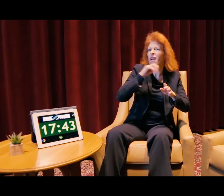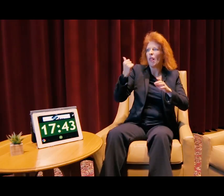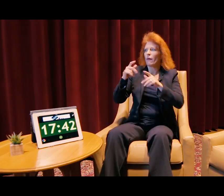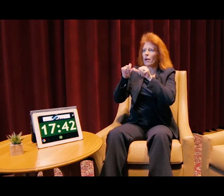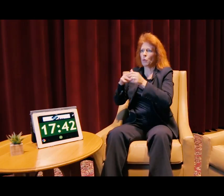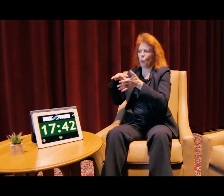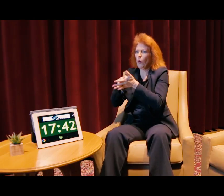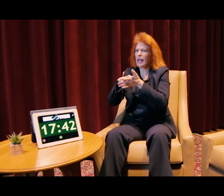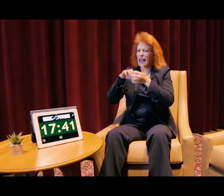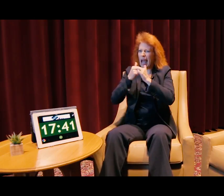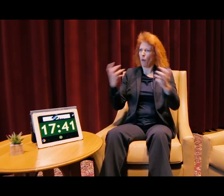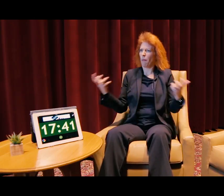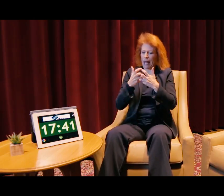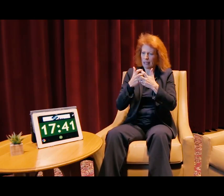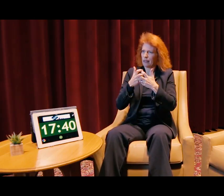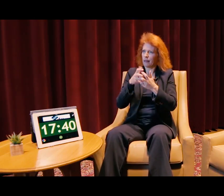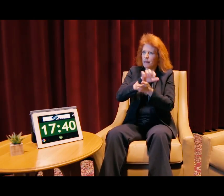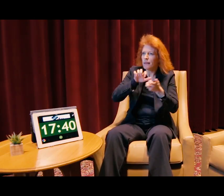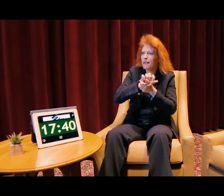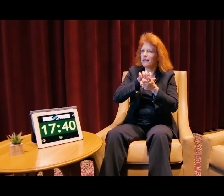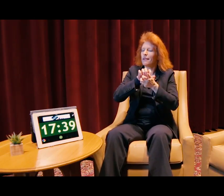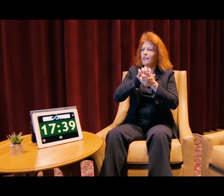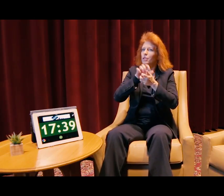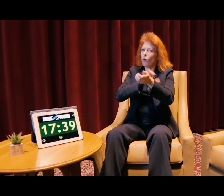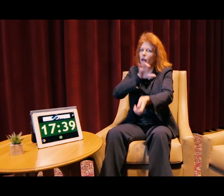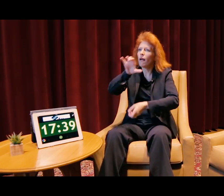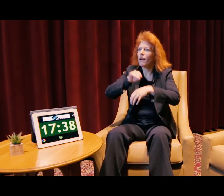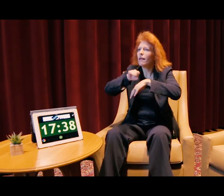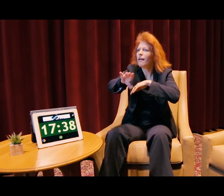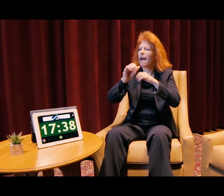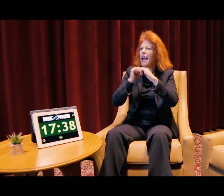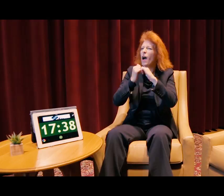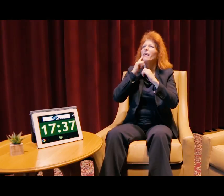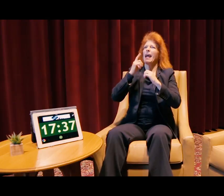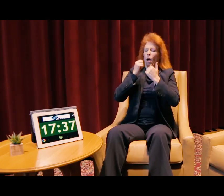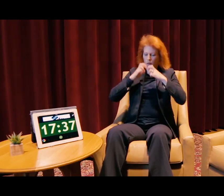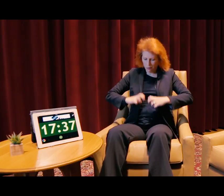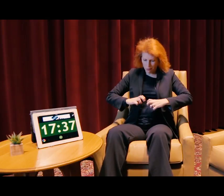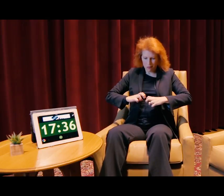and how do I blend them and how do I be honest with myself to say, "Gee, this isn't your forte.